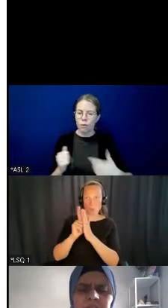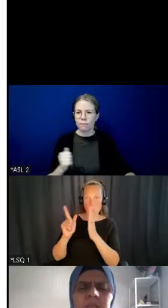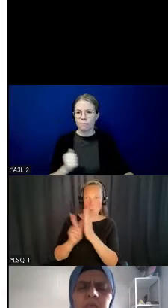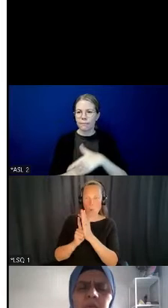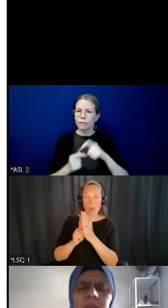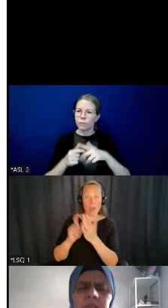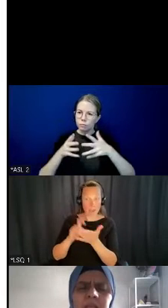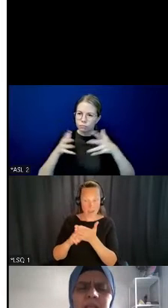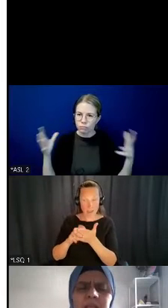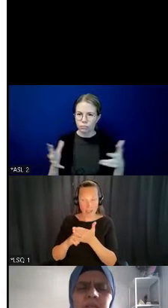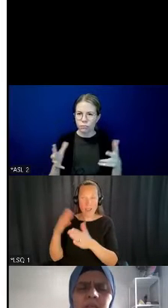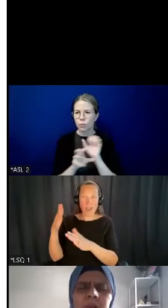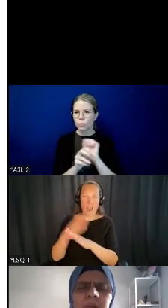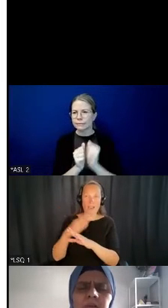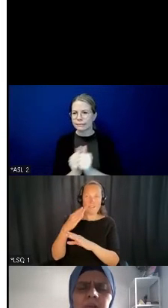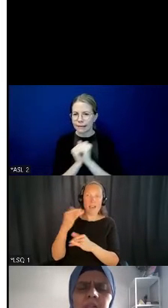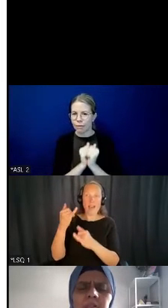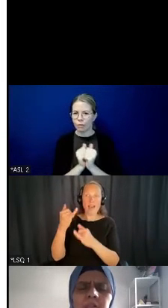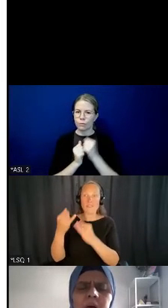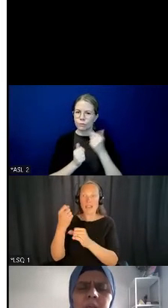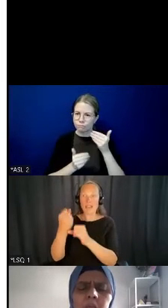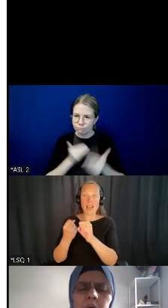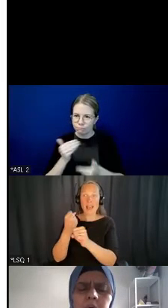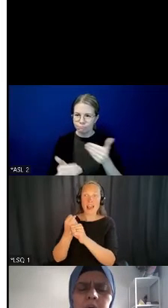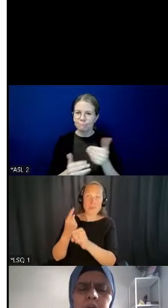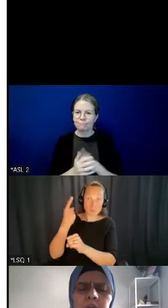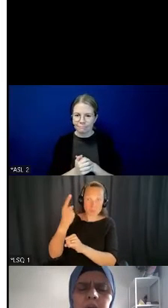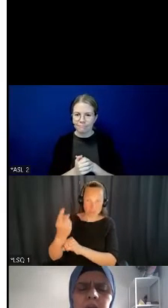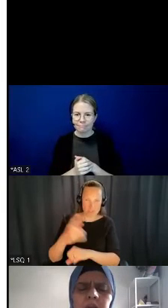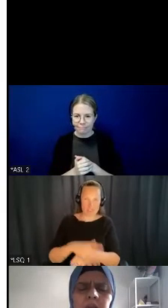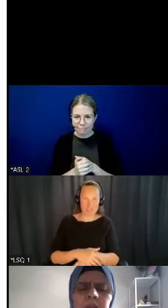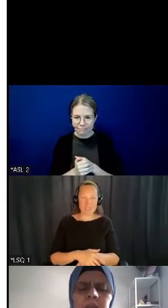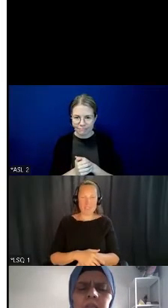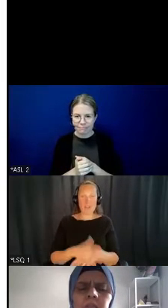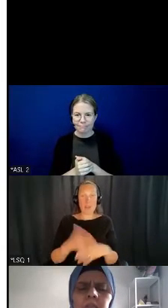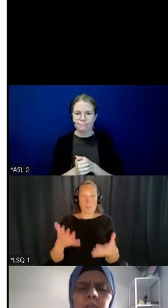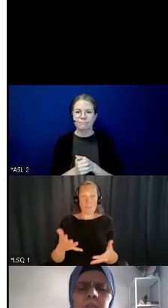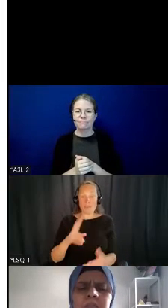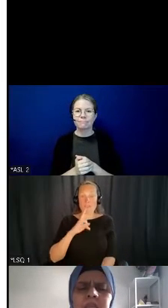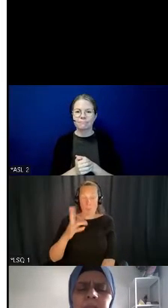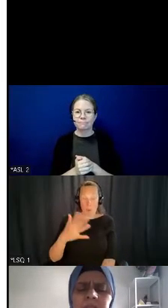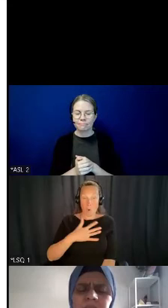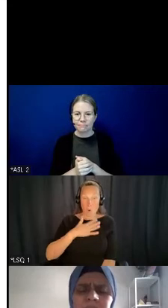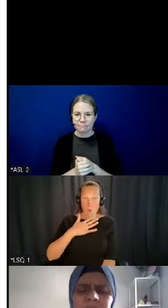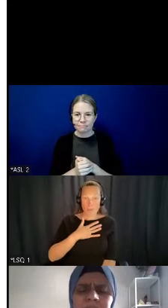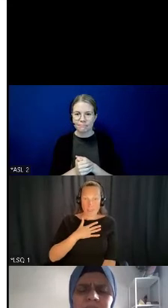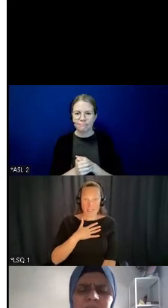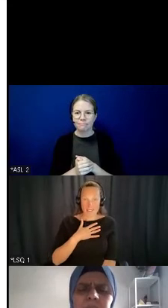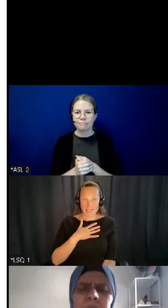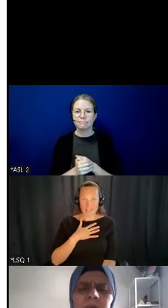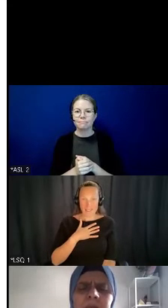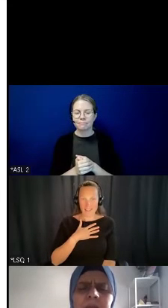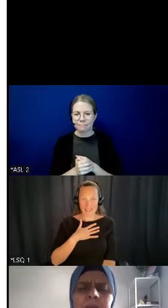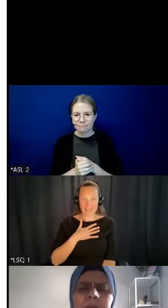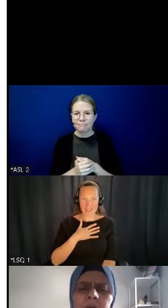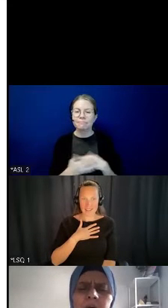TODAY WE'RE REALLY EXCITED THAT WE'RE GOING TO LEARN A LOT MORE IN DEPTH AND DETAIL ABOUT HOW